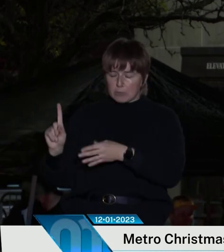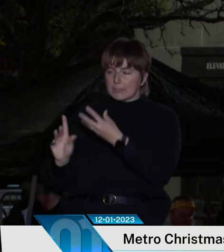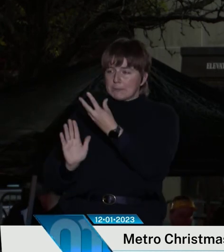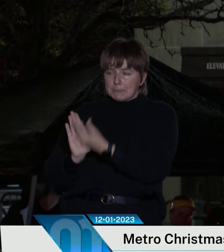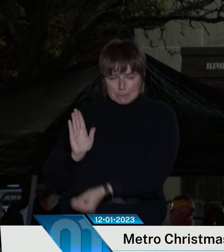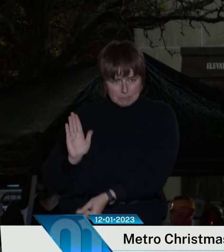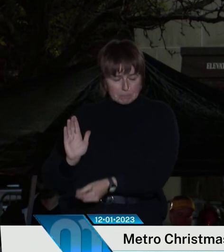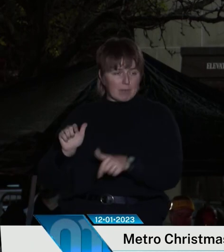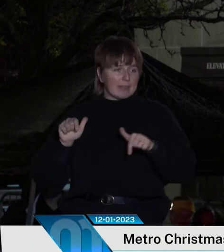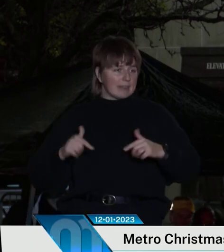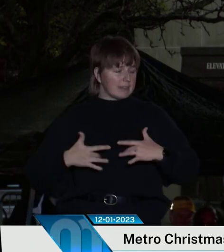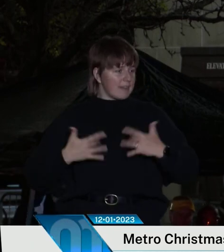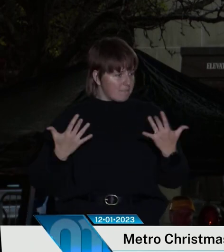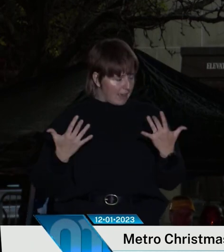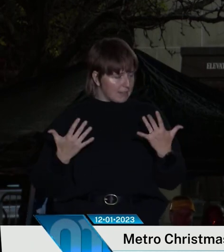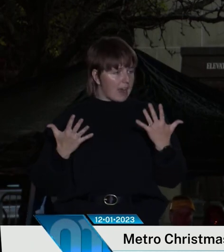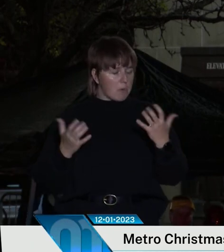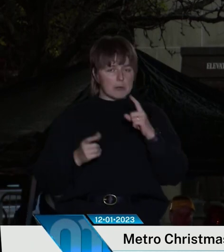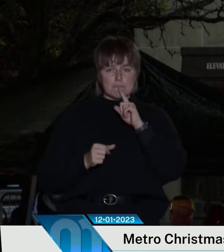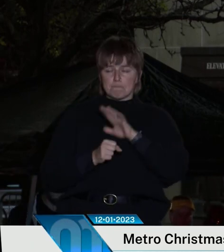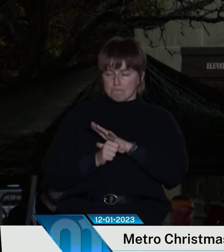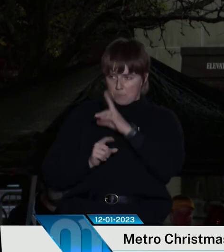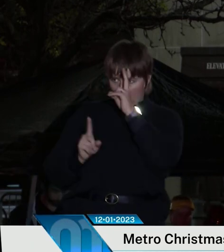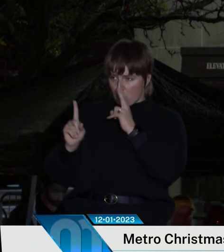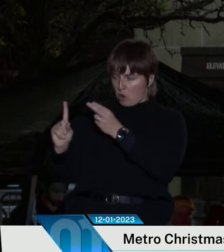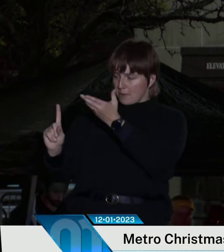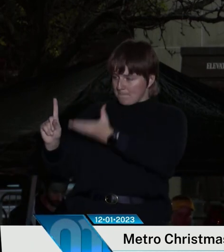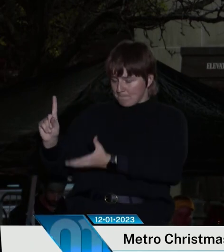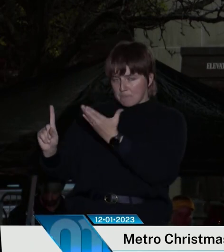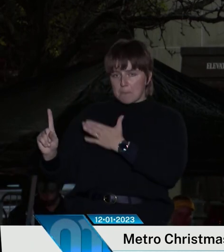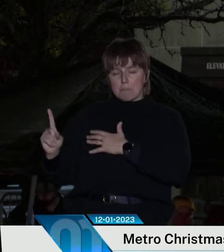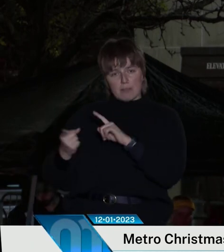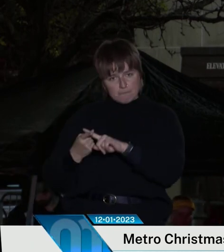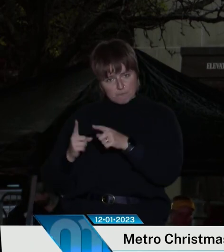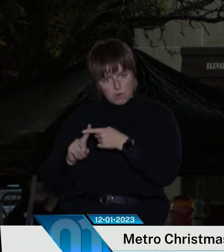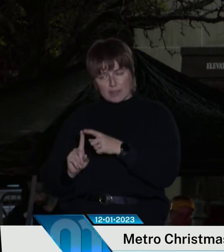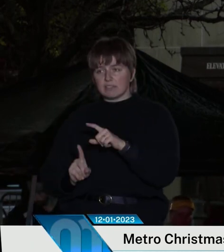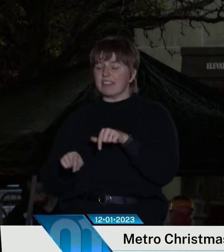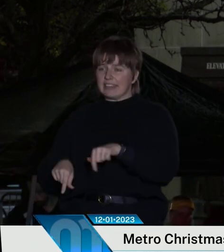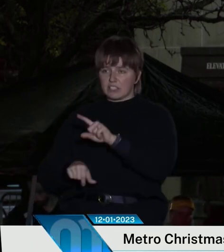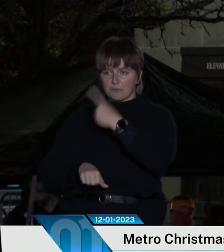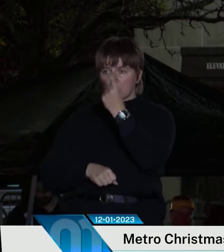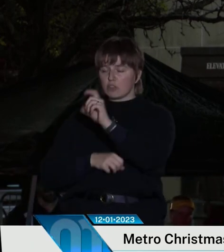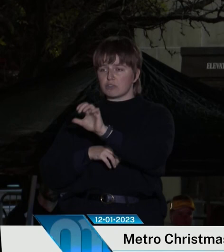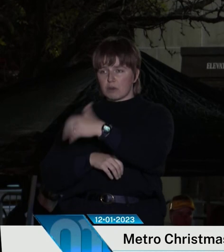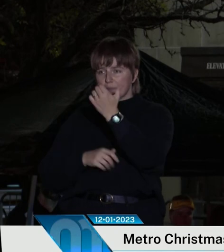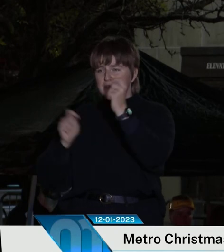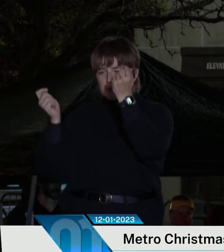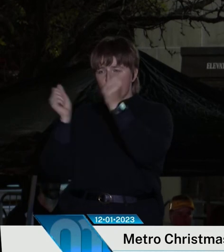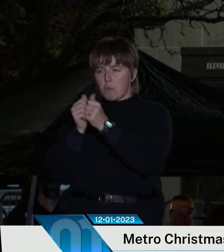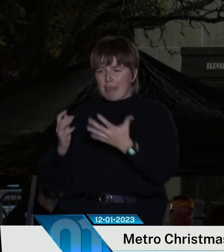DEDICATE AT THIS OCCASION TO A